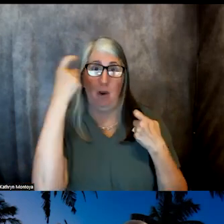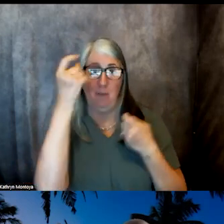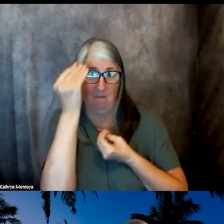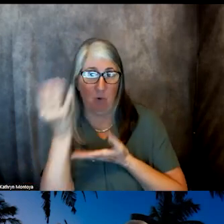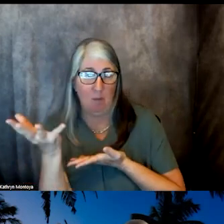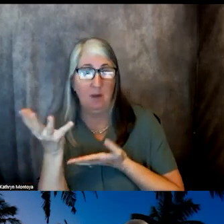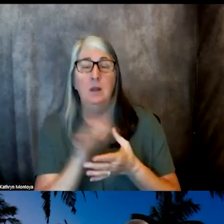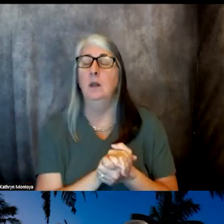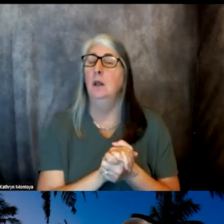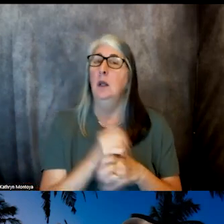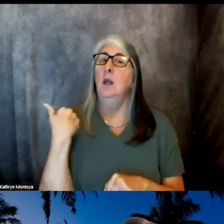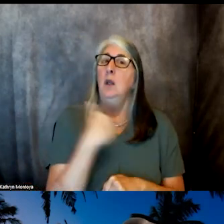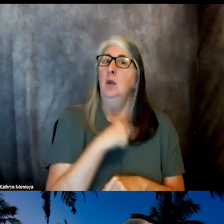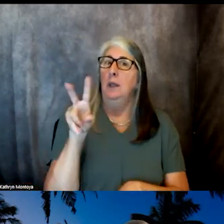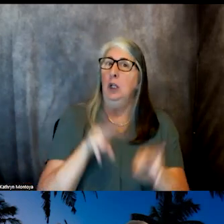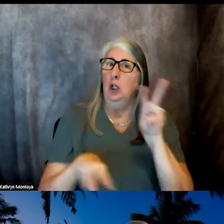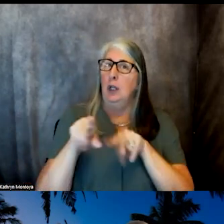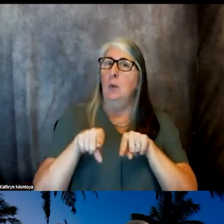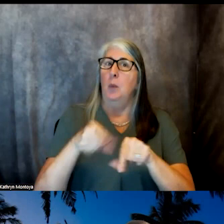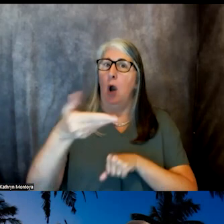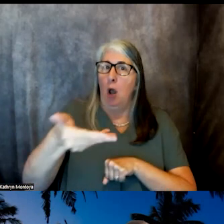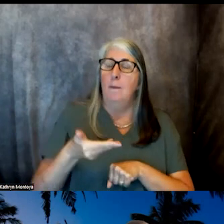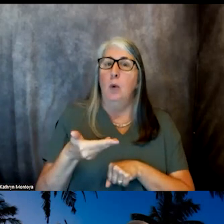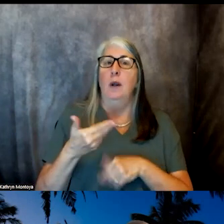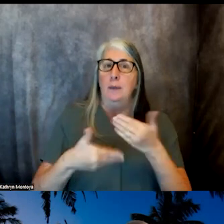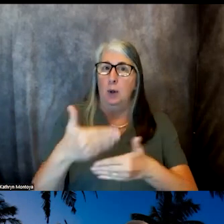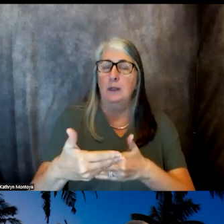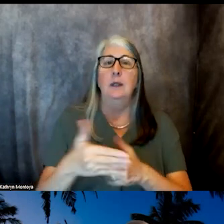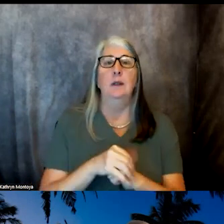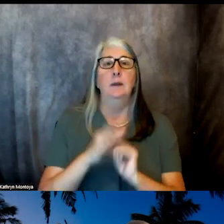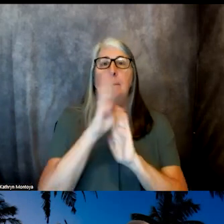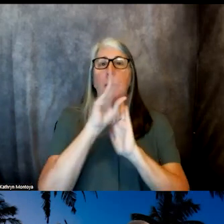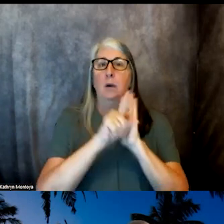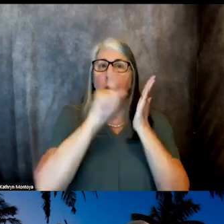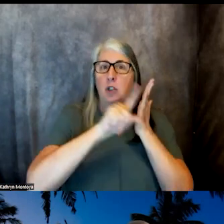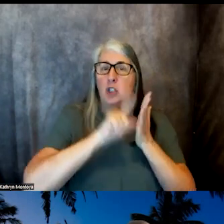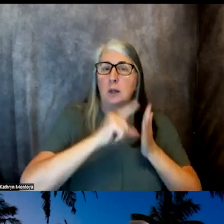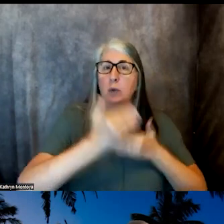WE LOOK AT BACKGROUND PROCEDURES SHOULD BE FAIR AND CONSISTENT